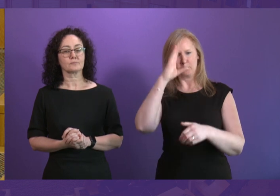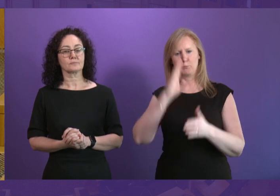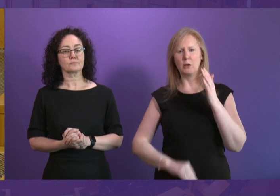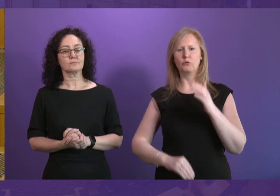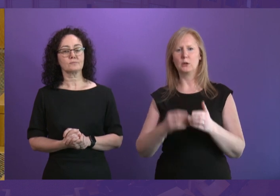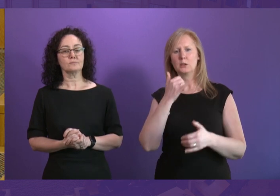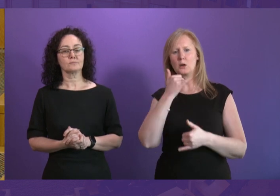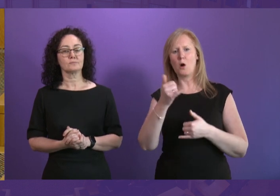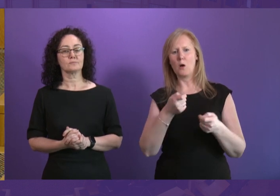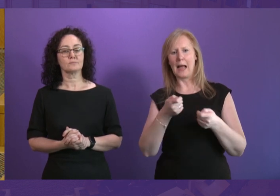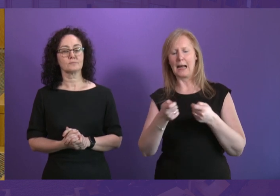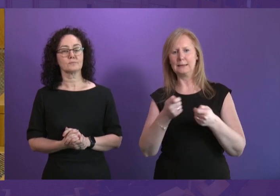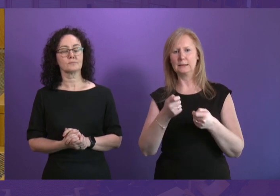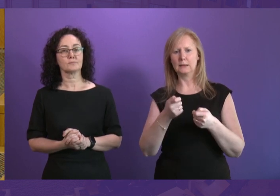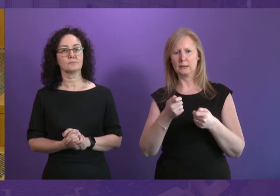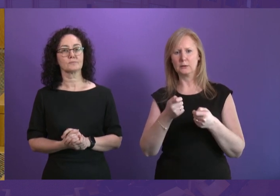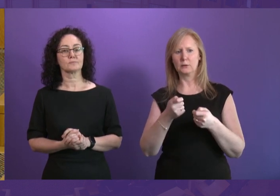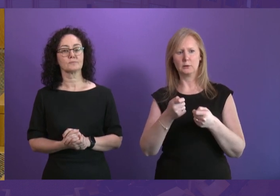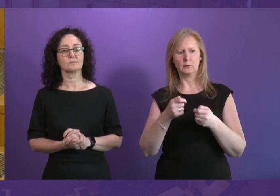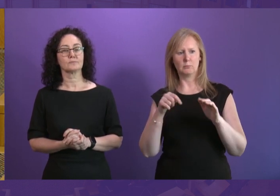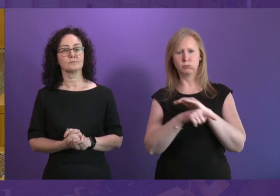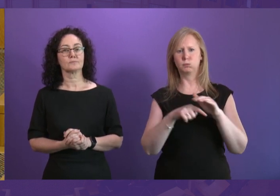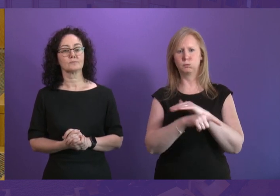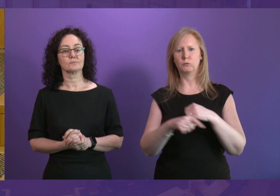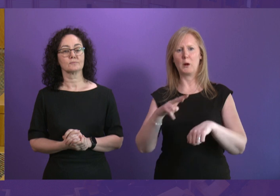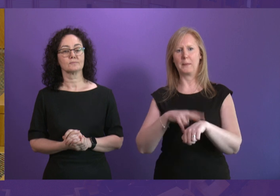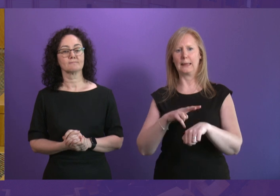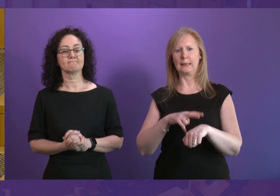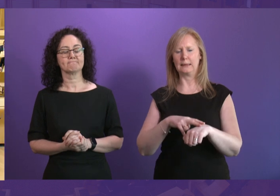Minister therefore step in to prevent those damaging changes?